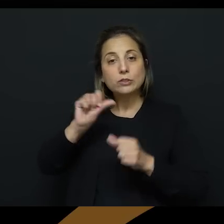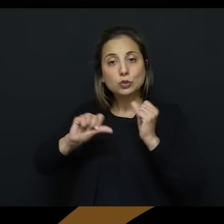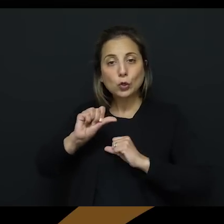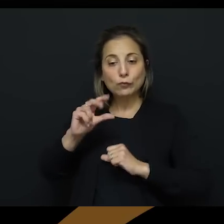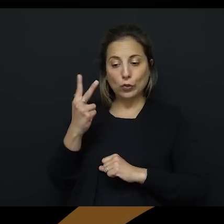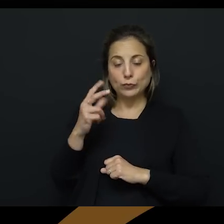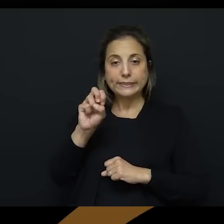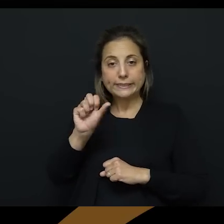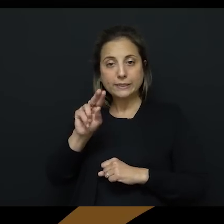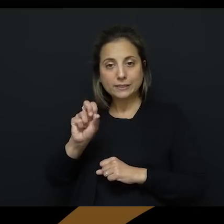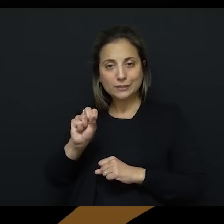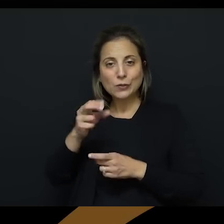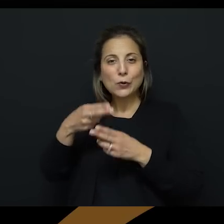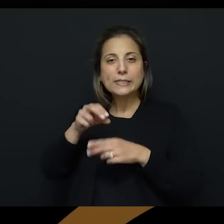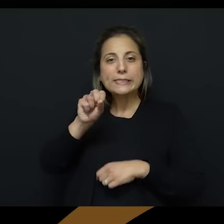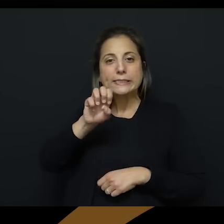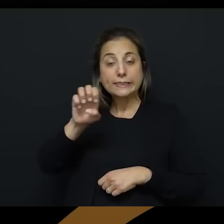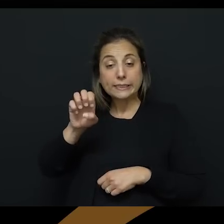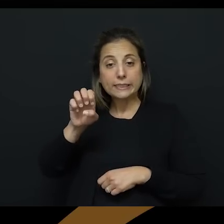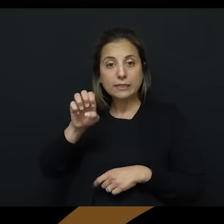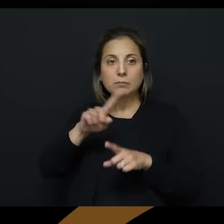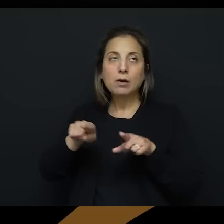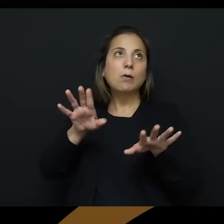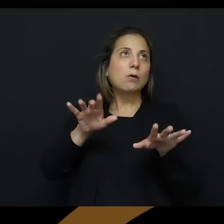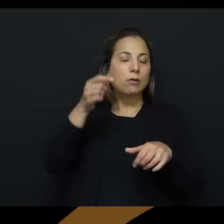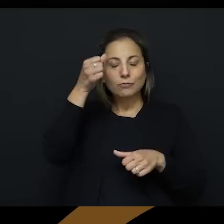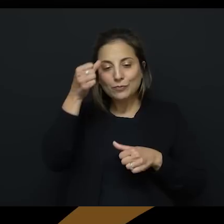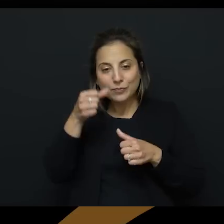But when “All the Light We Cannot See” for Netflix came to me